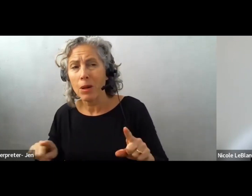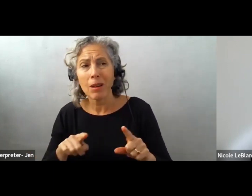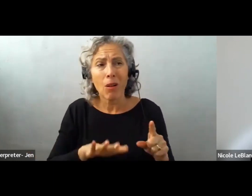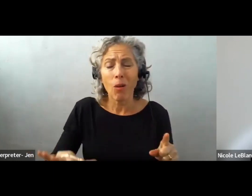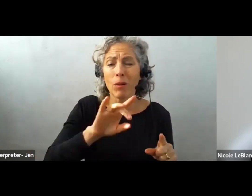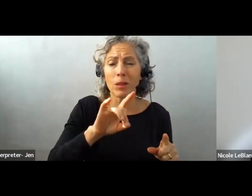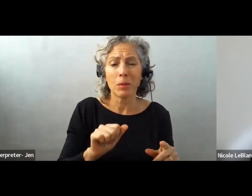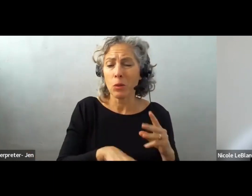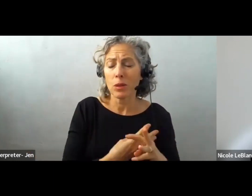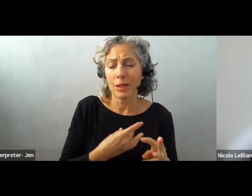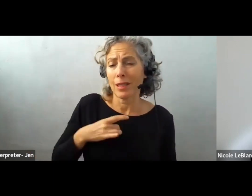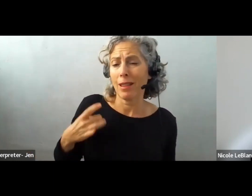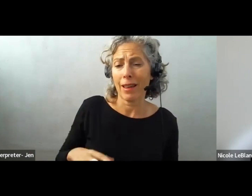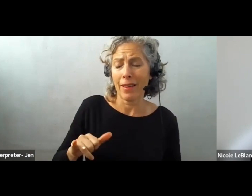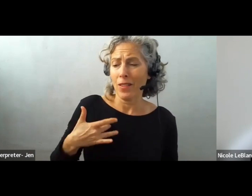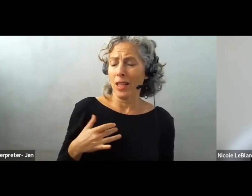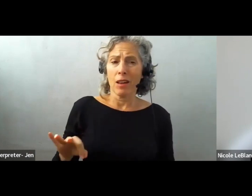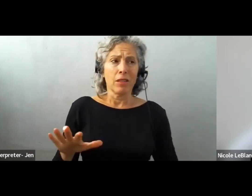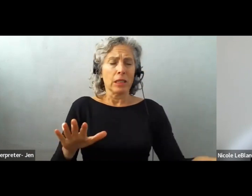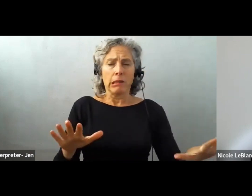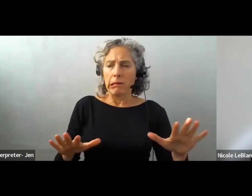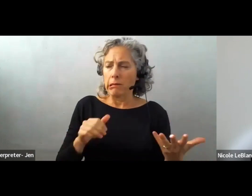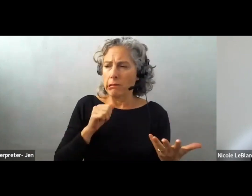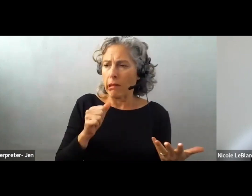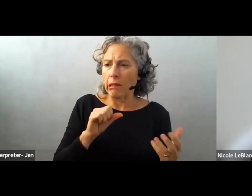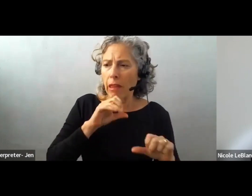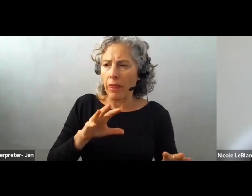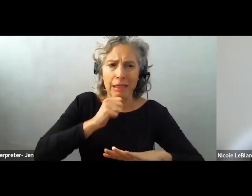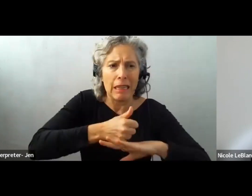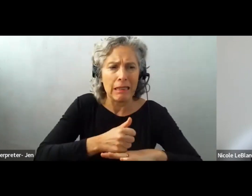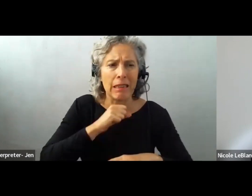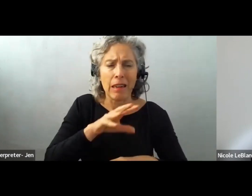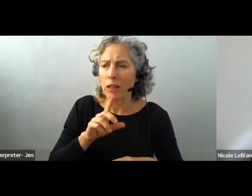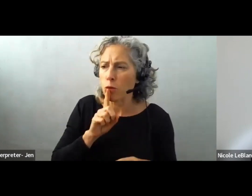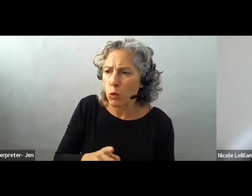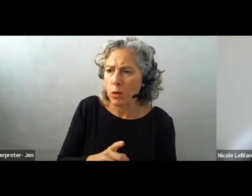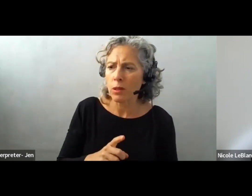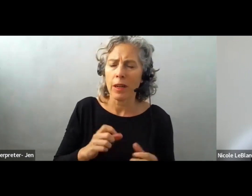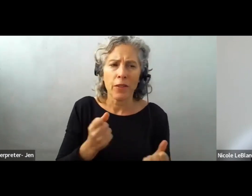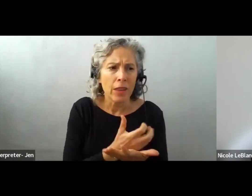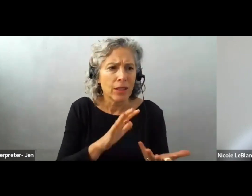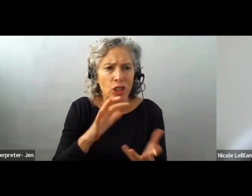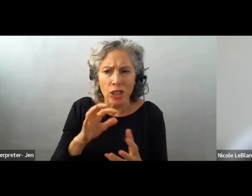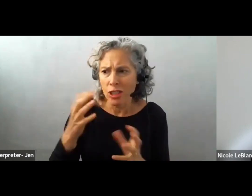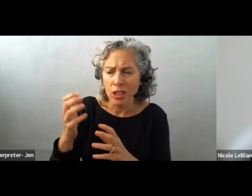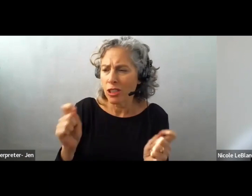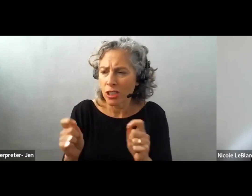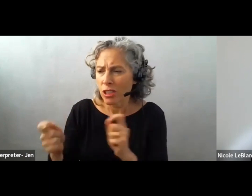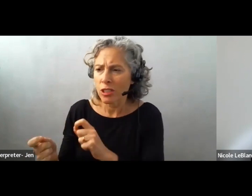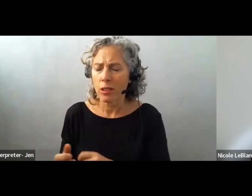the mental grind. When major issues people are getting overpayment notices from Social Security right now, and we need to have rules to limit the